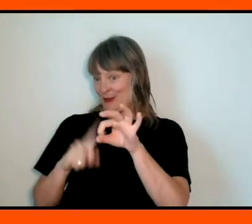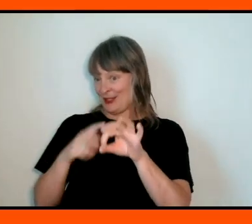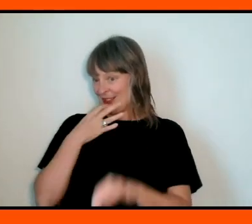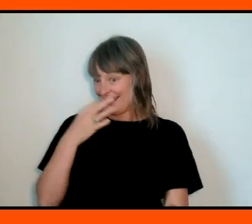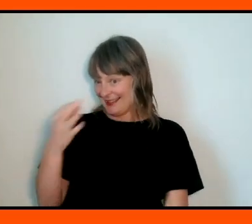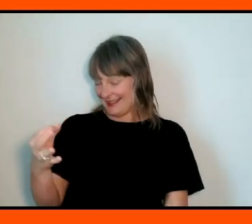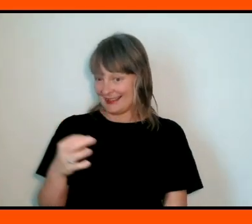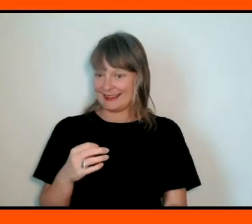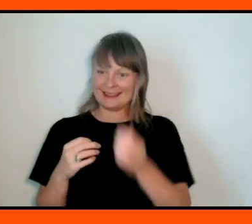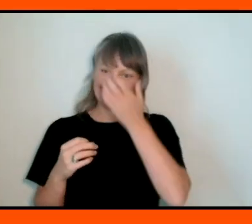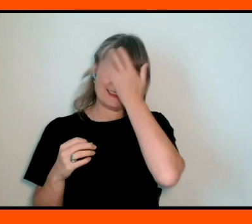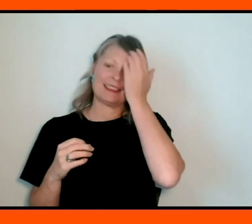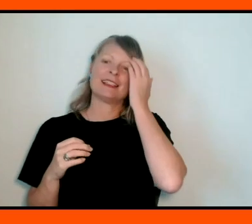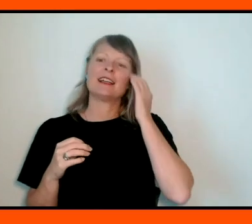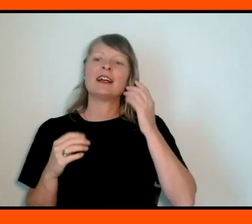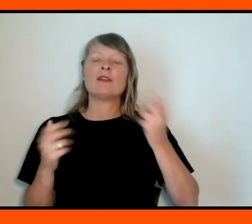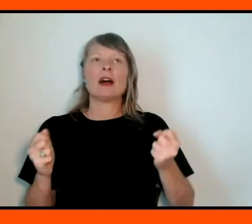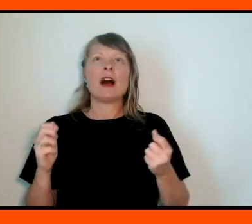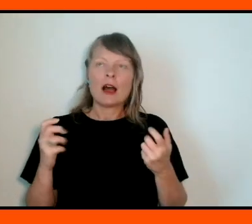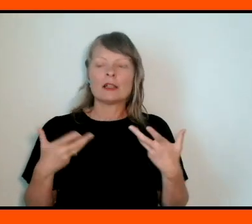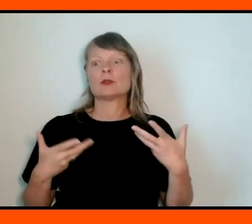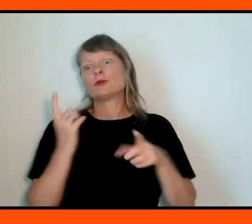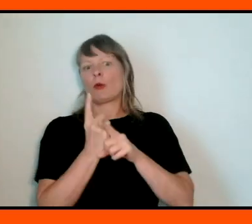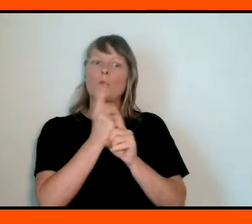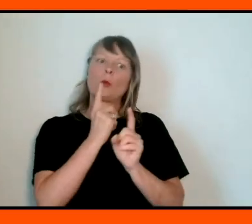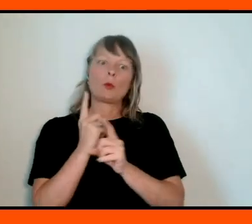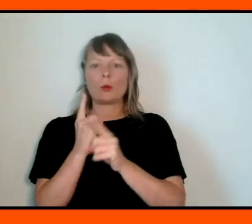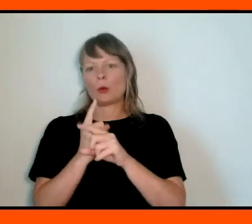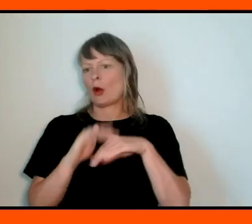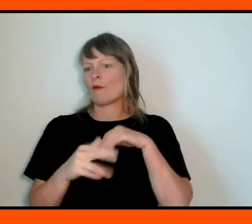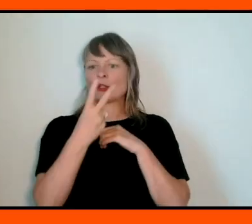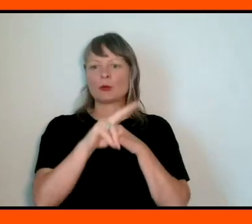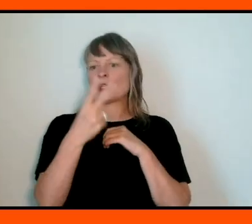With all of this talk about the 2026 Census we’ve been asked